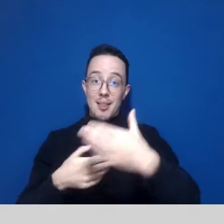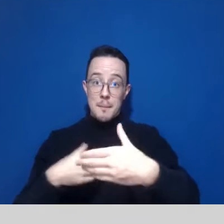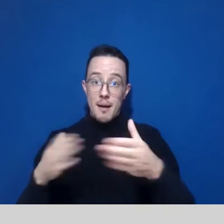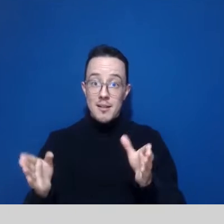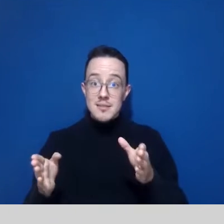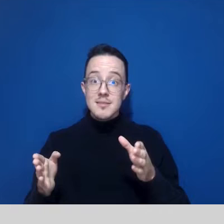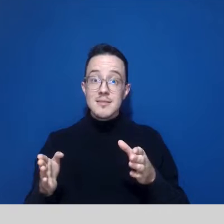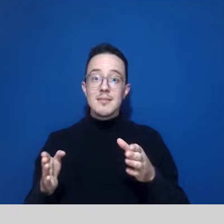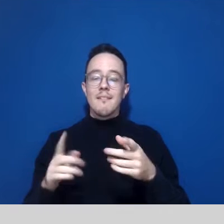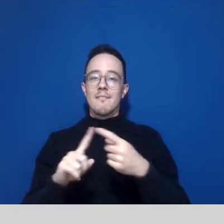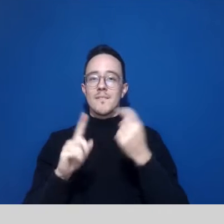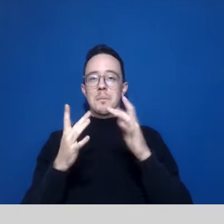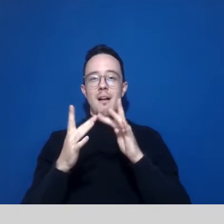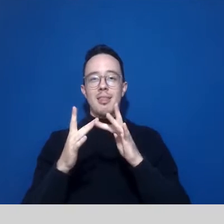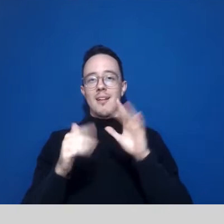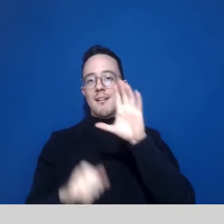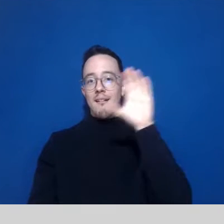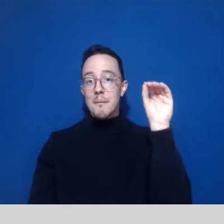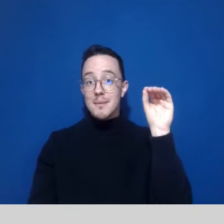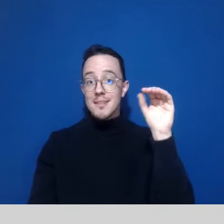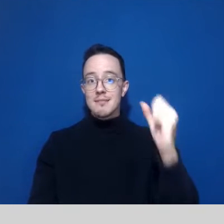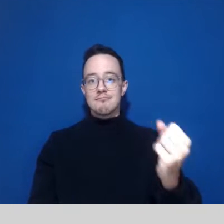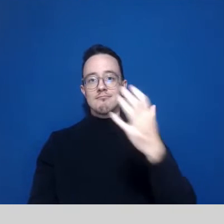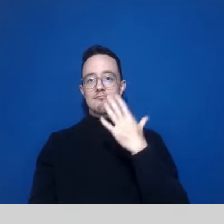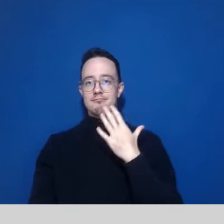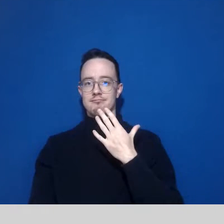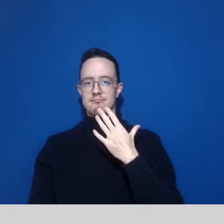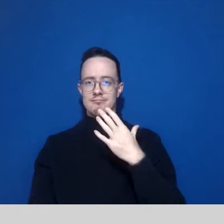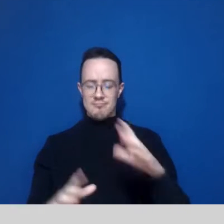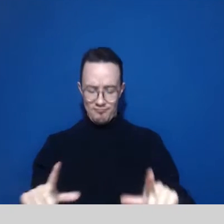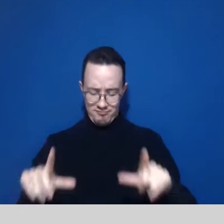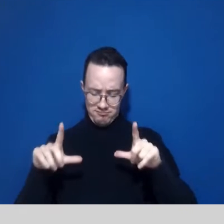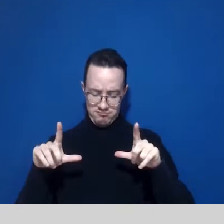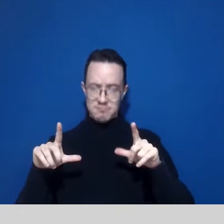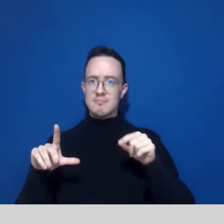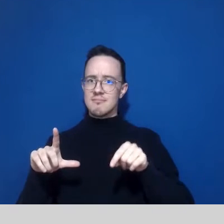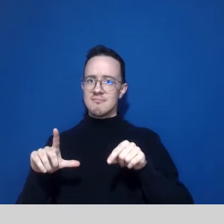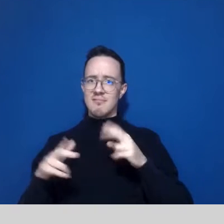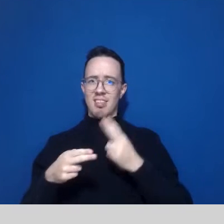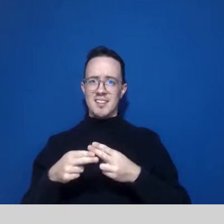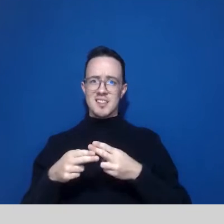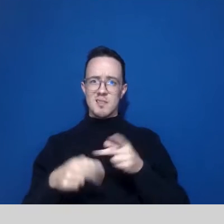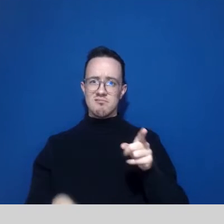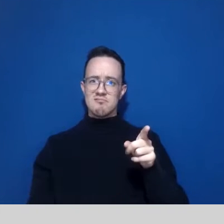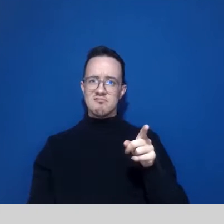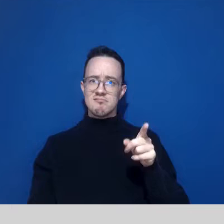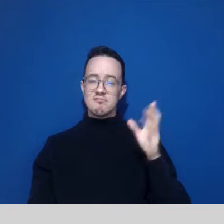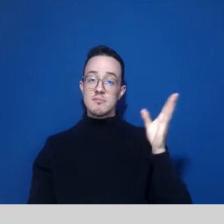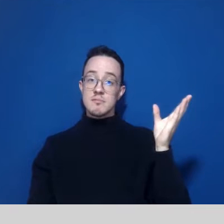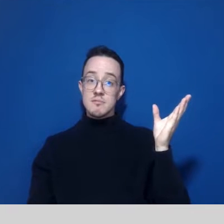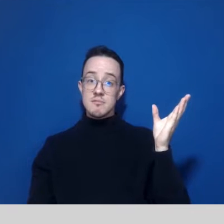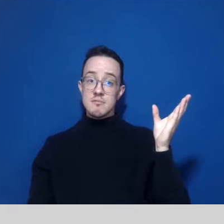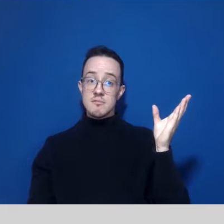when I get packages from one bicker online store, they write my last name like this.